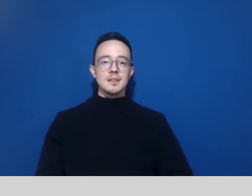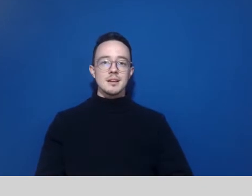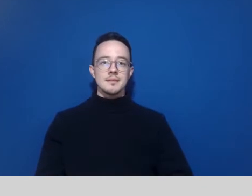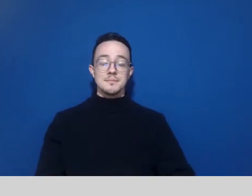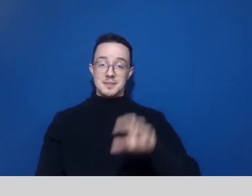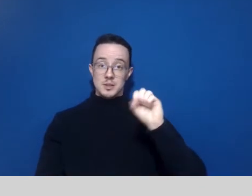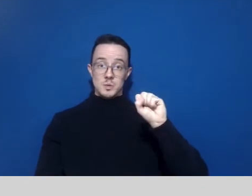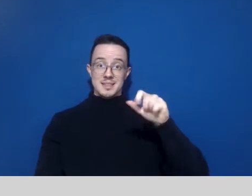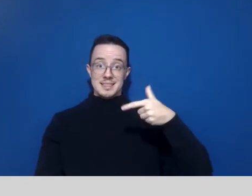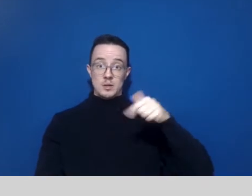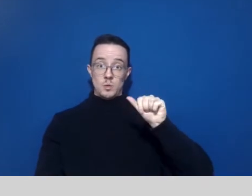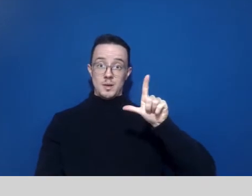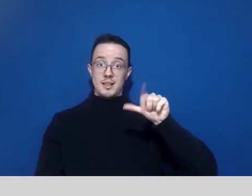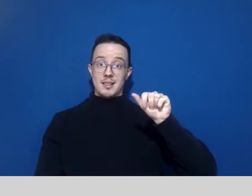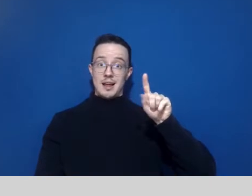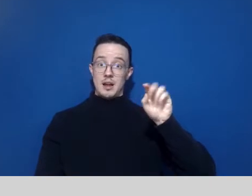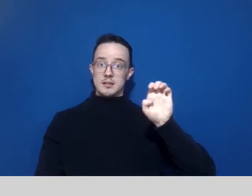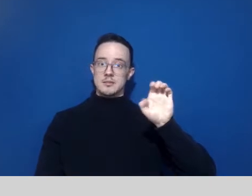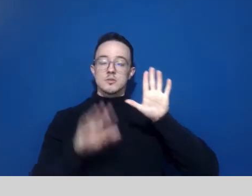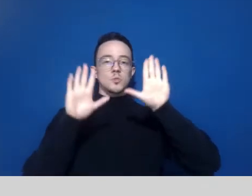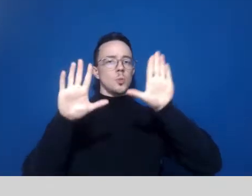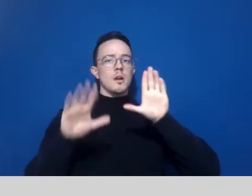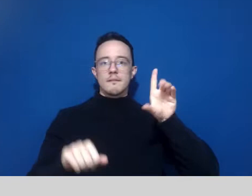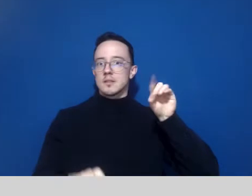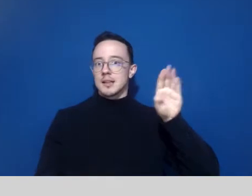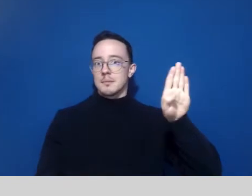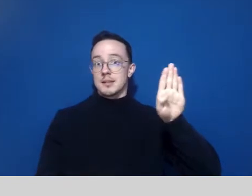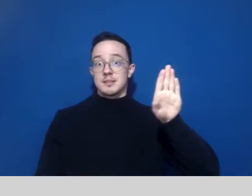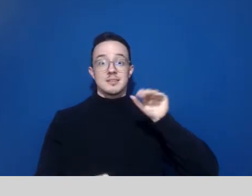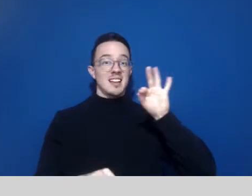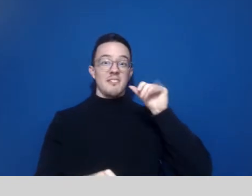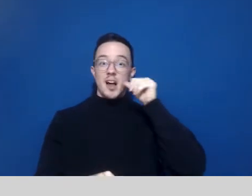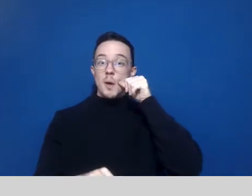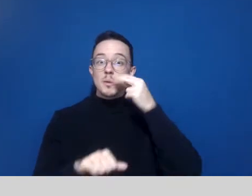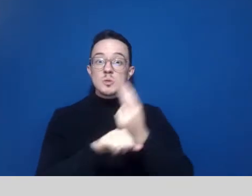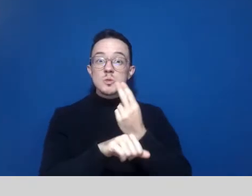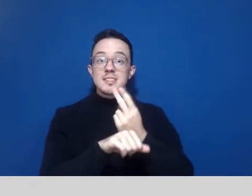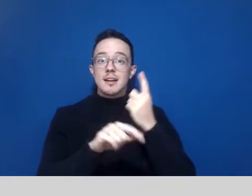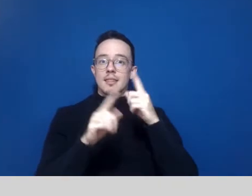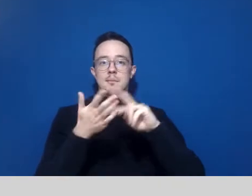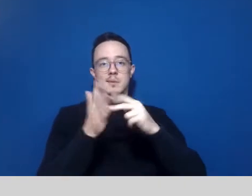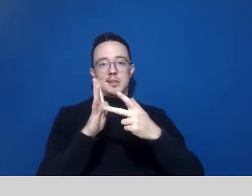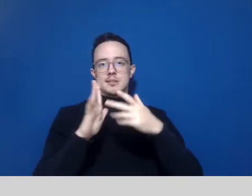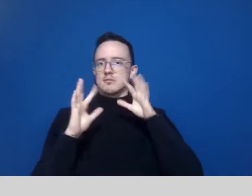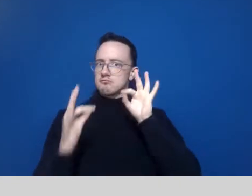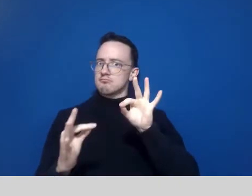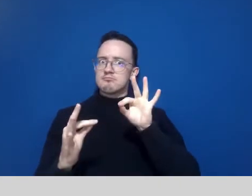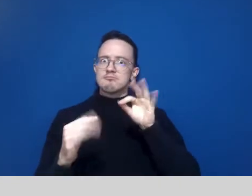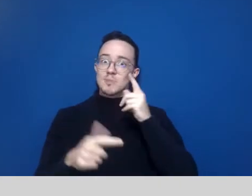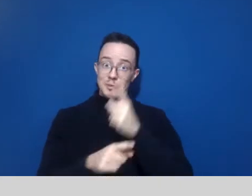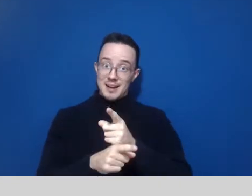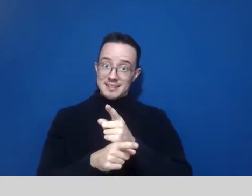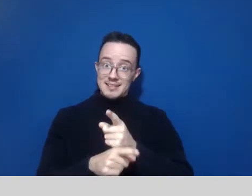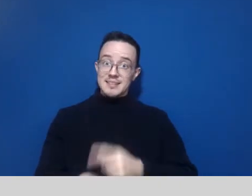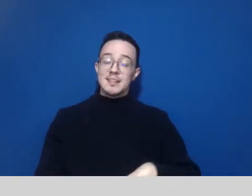So SQLite is clearly a pretty great database. Like, if Apple are using it this extensively, it must have some good things going on for it.